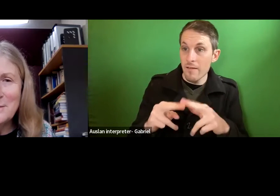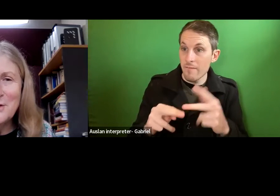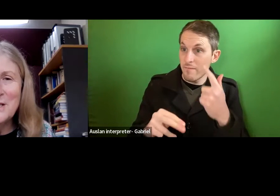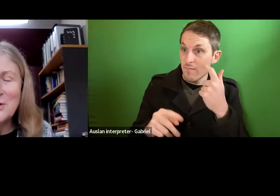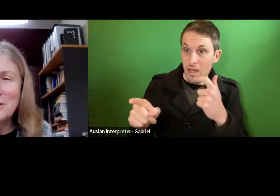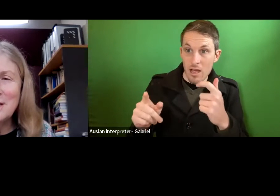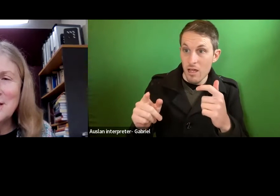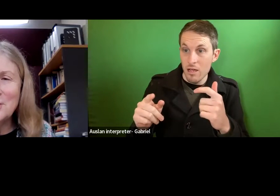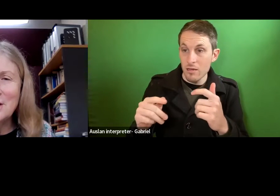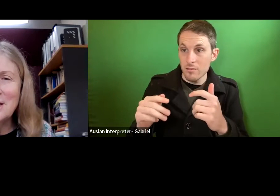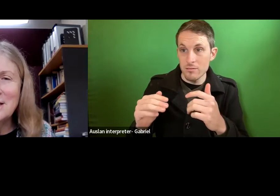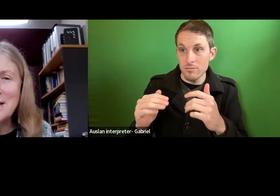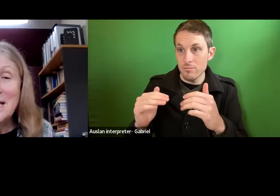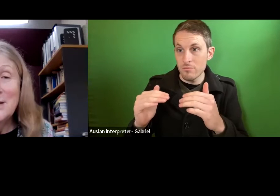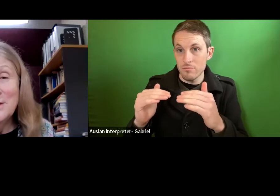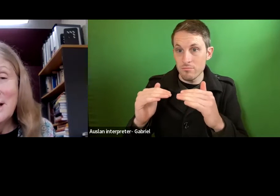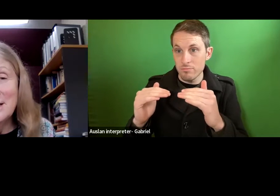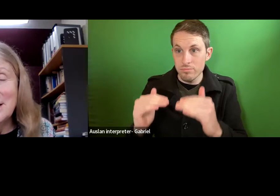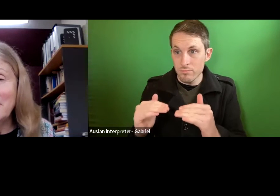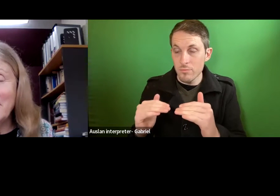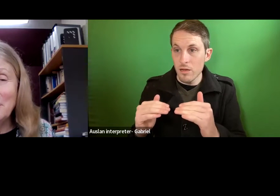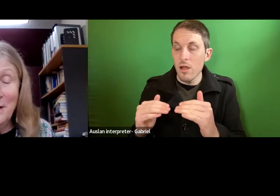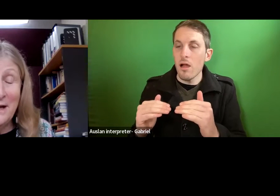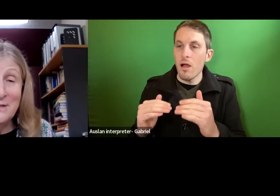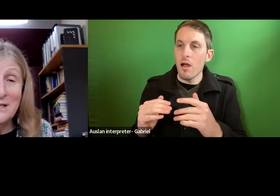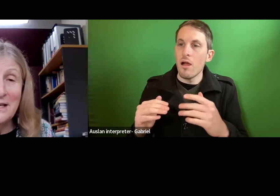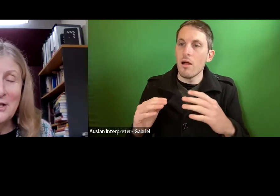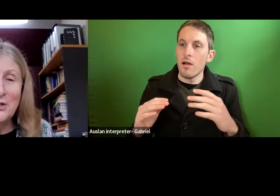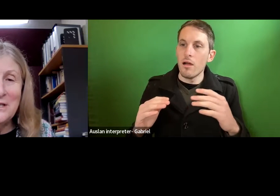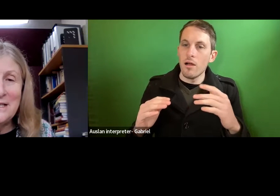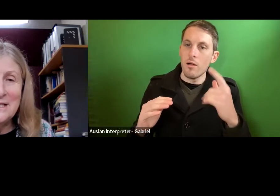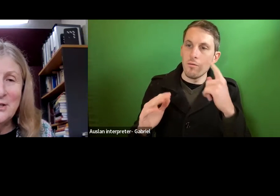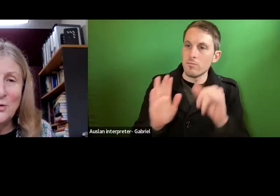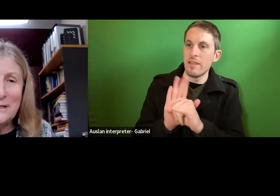between two these two things. It was identified perhaps that they had a learning disorder.